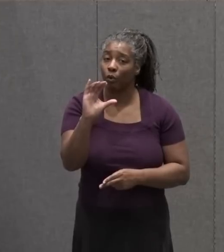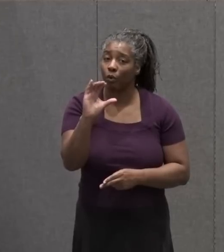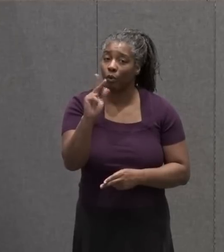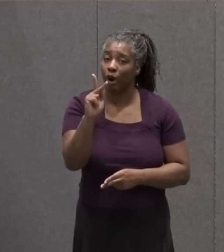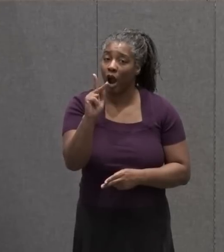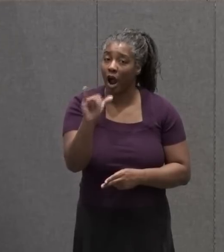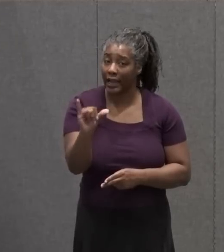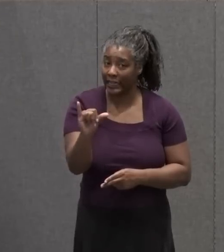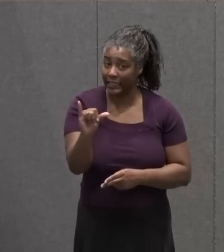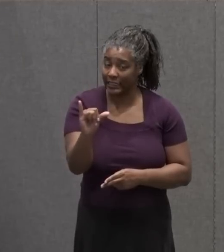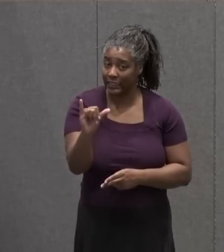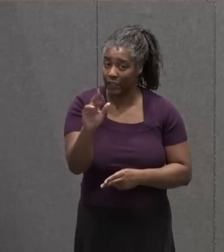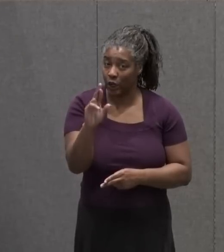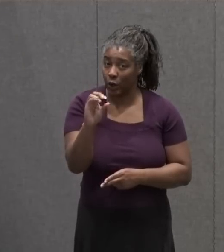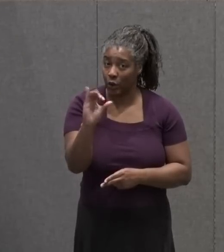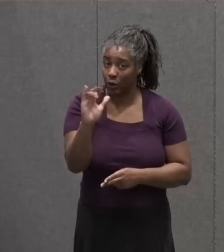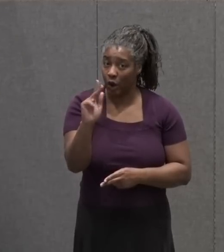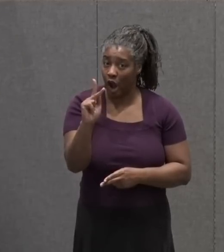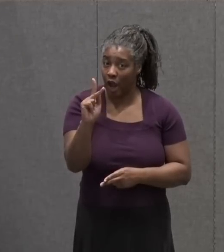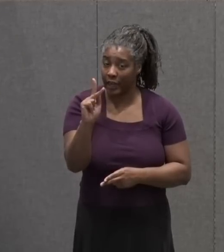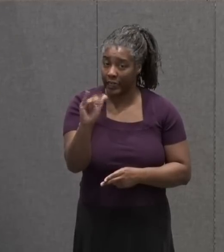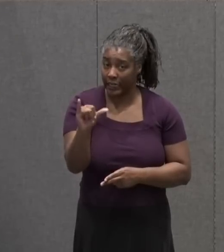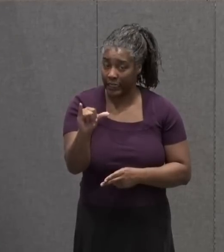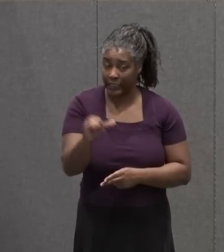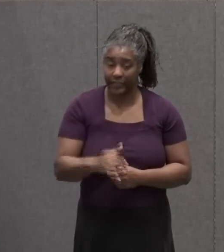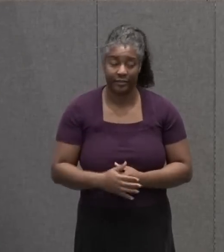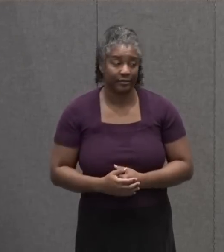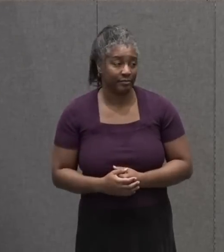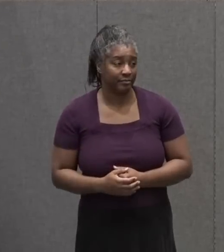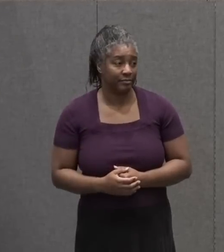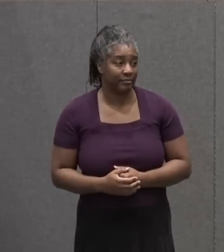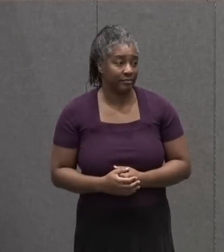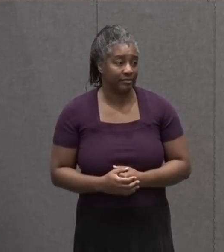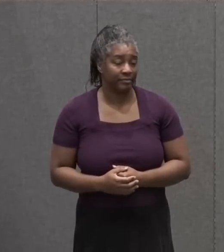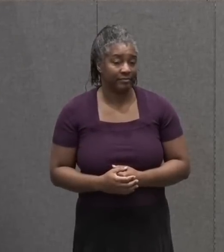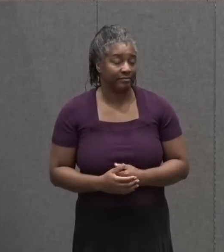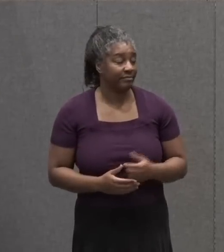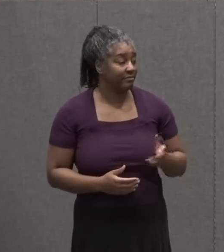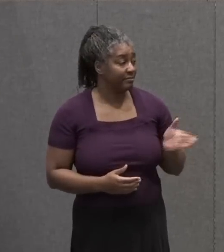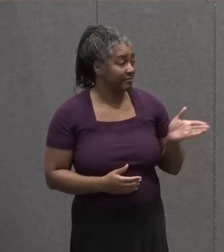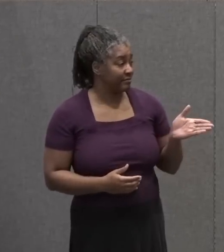this is a little friend that Miss Q made earlier this week when she read the book spoon.